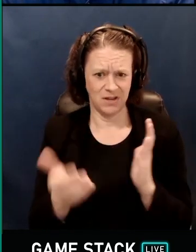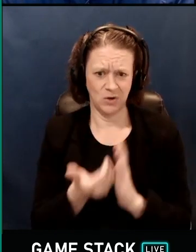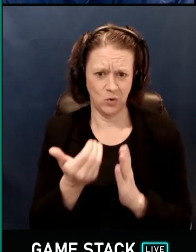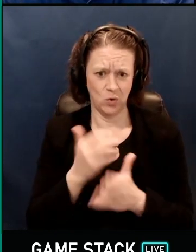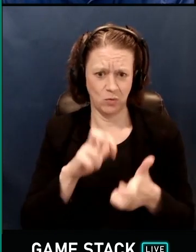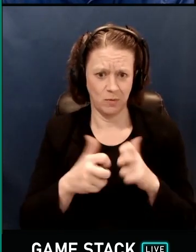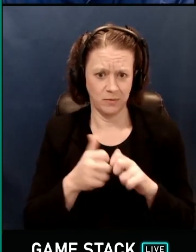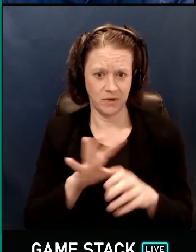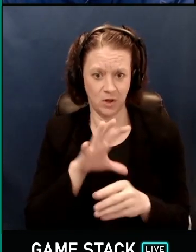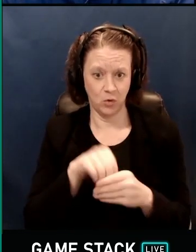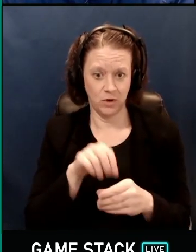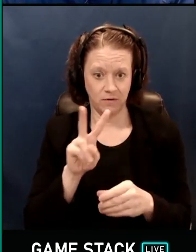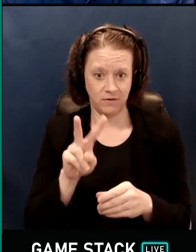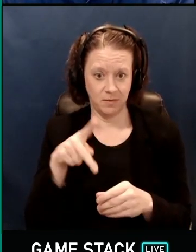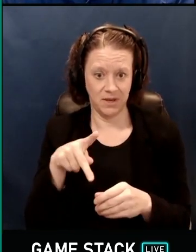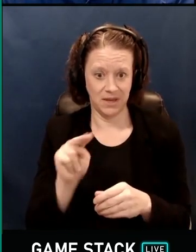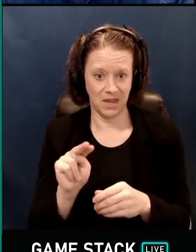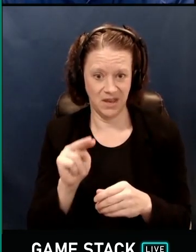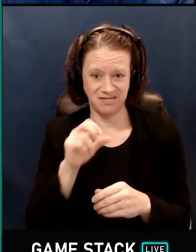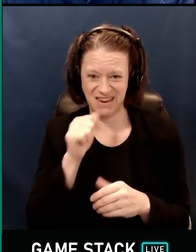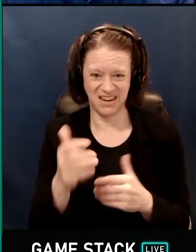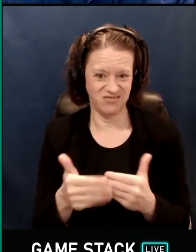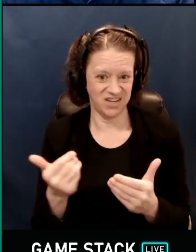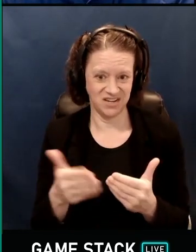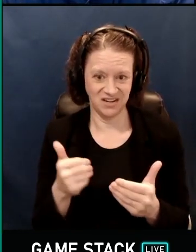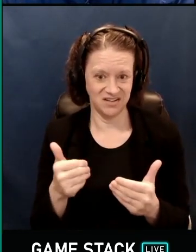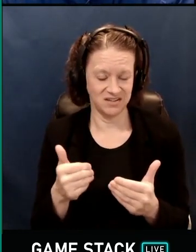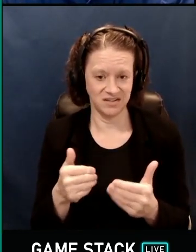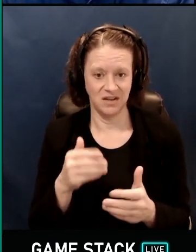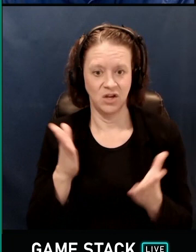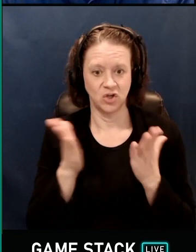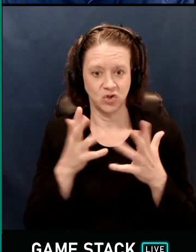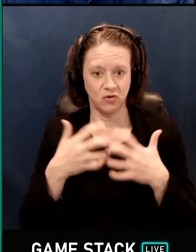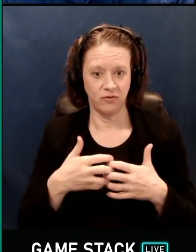inconvenience, server management difficulty, and so on.